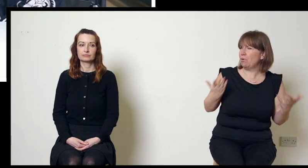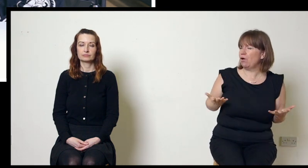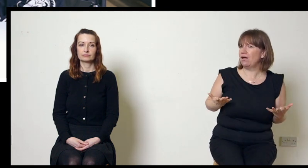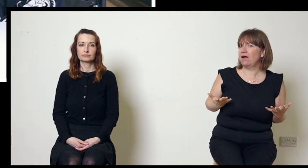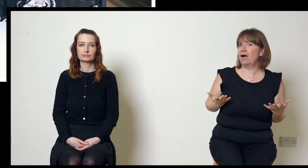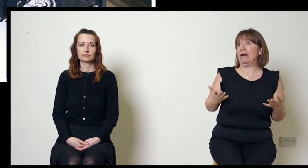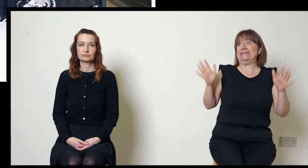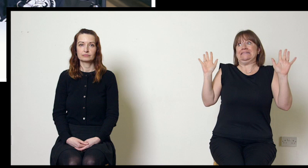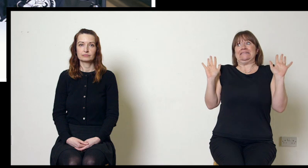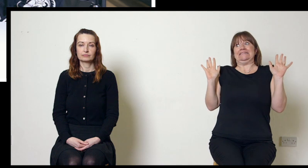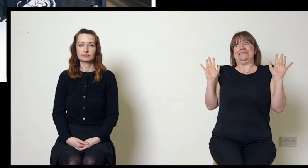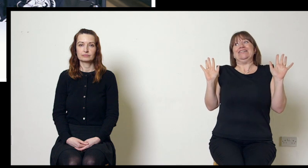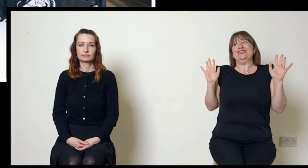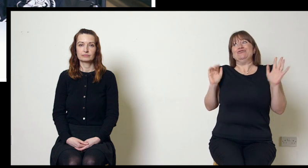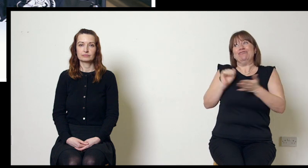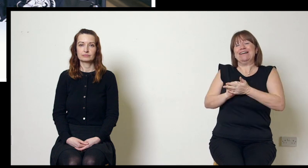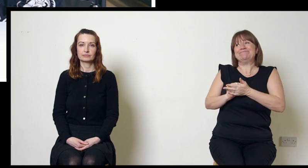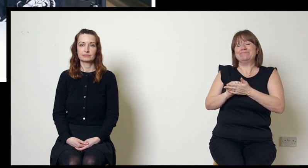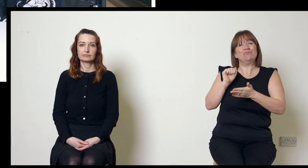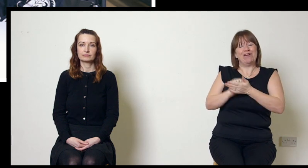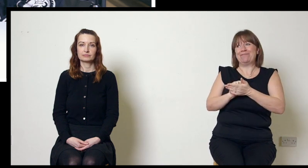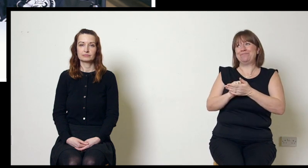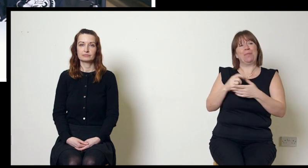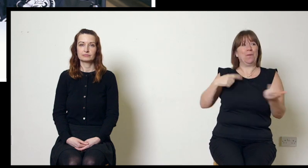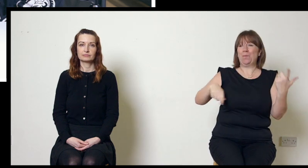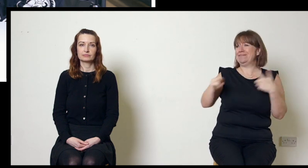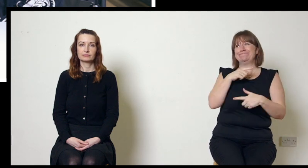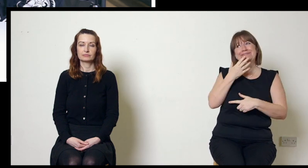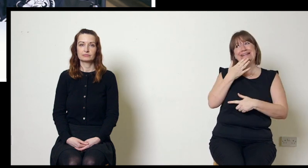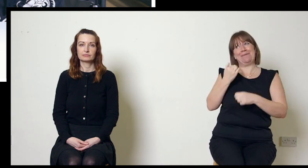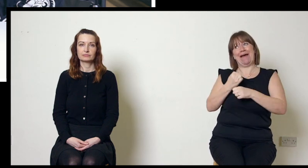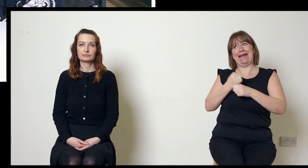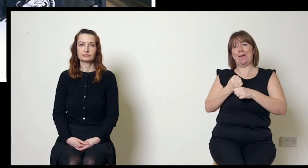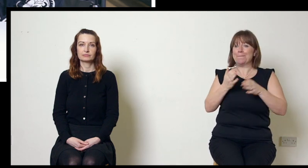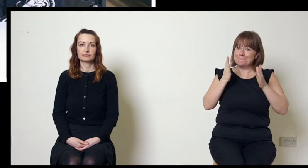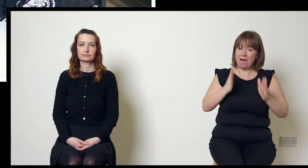and we had to hold up our hands and go, you're right, we messed up. We need to write it into where we're supporting other groups that